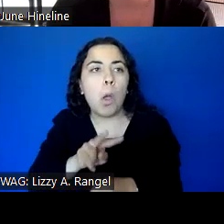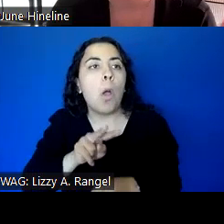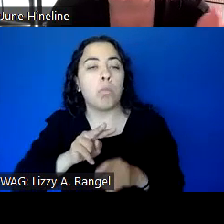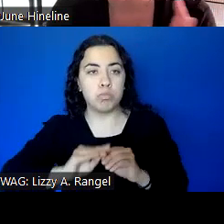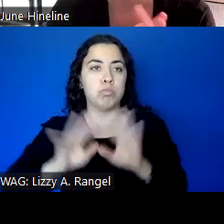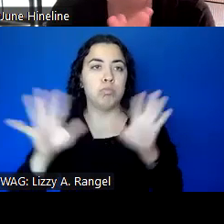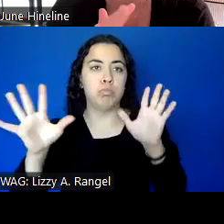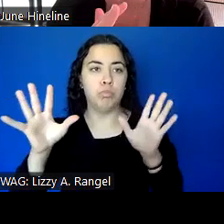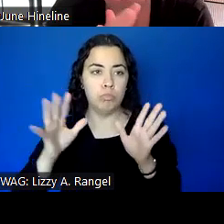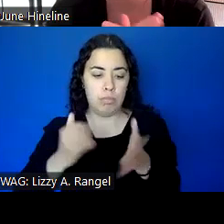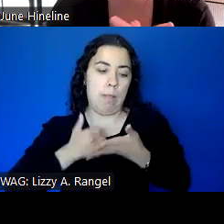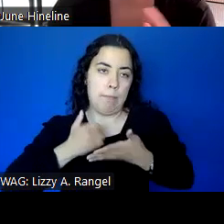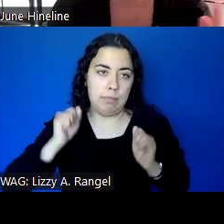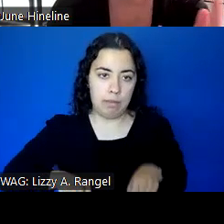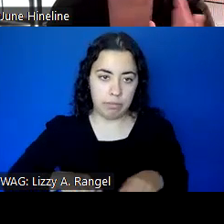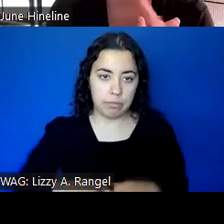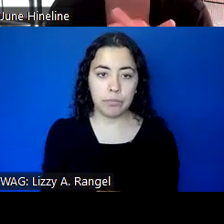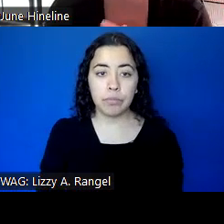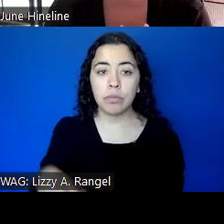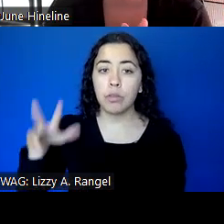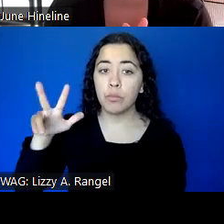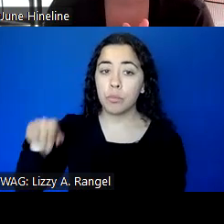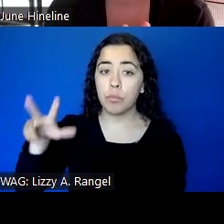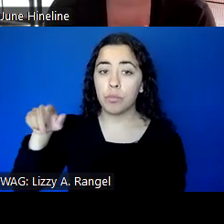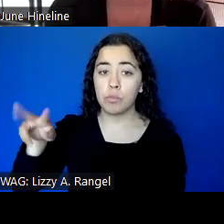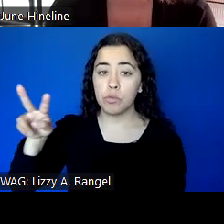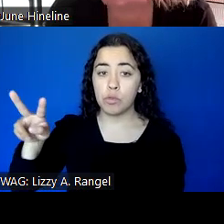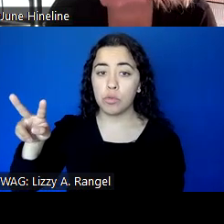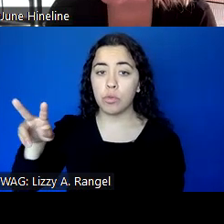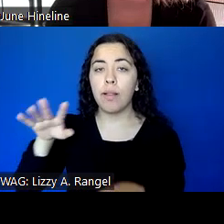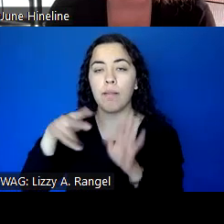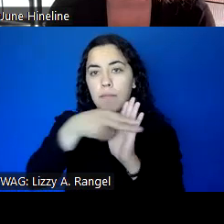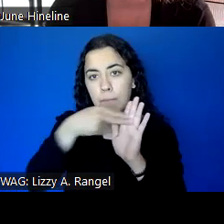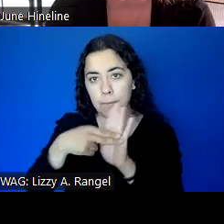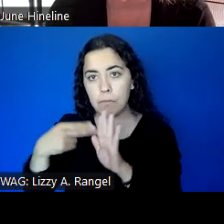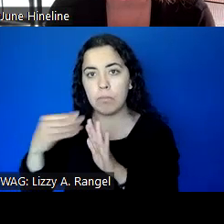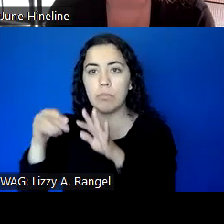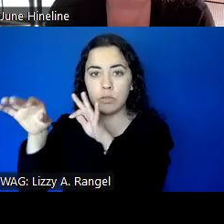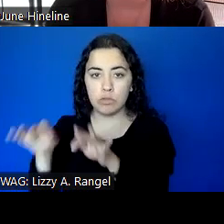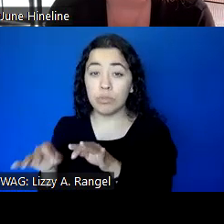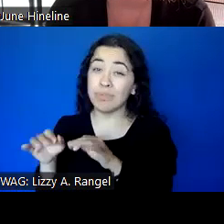And this success criteria may help people with cognitive, language, and learning disabilities